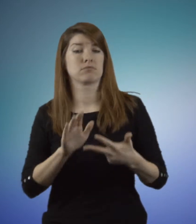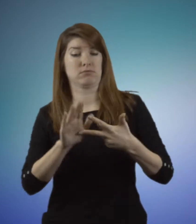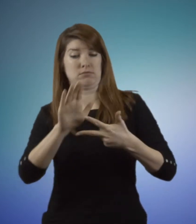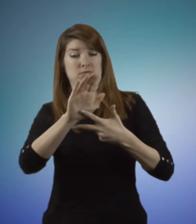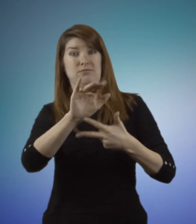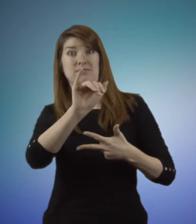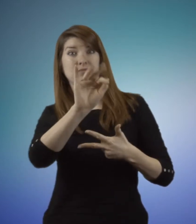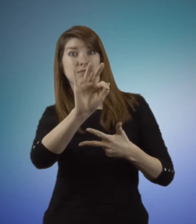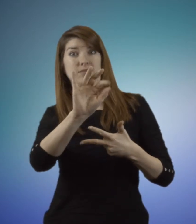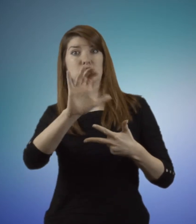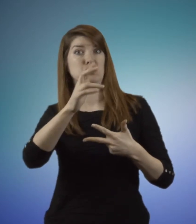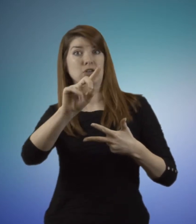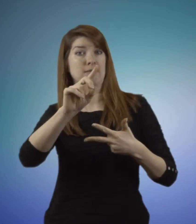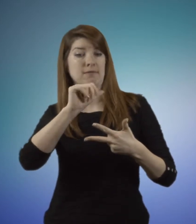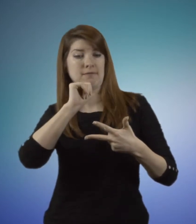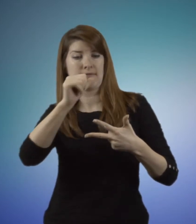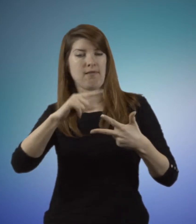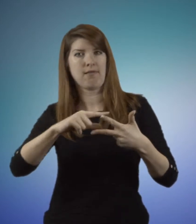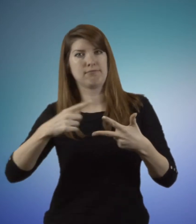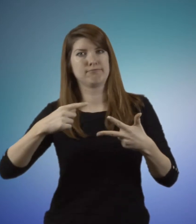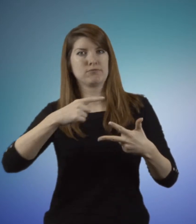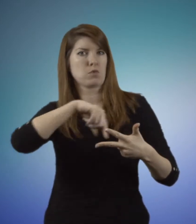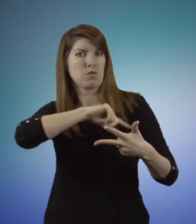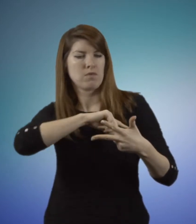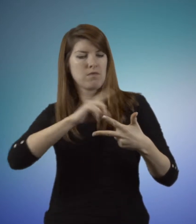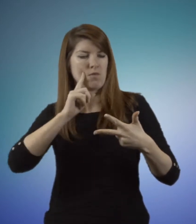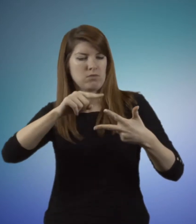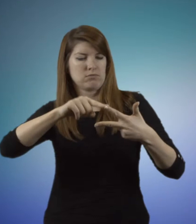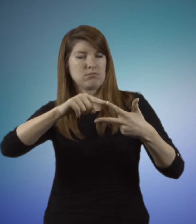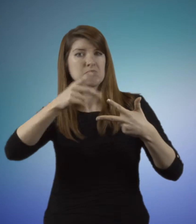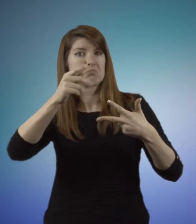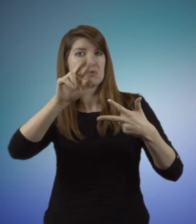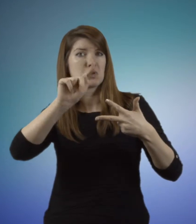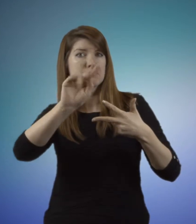And if your child is not eligible at the preschool transition for Part B services,